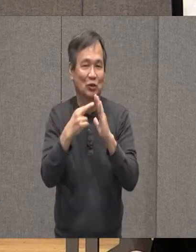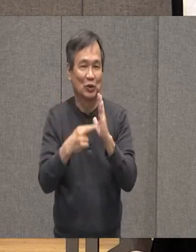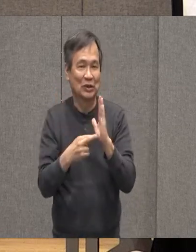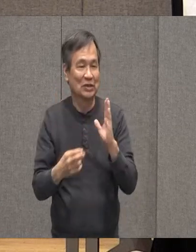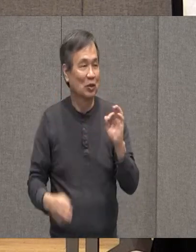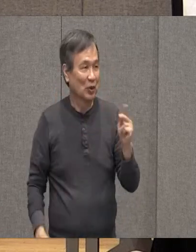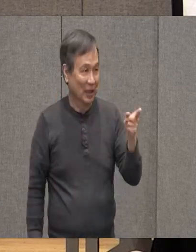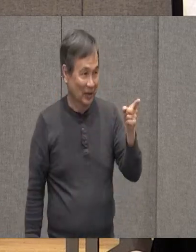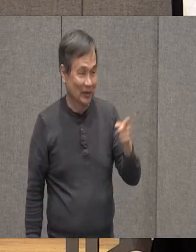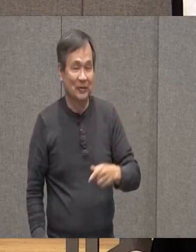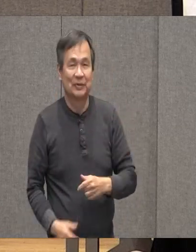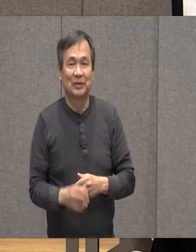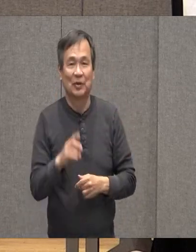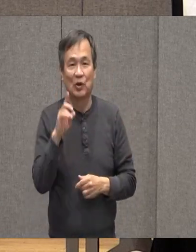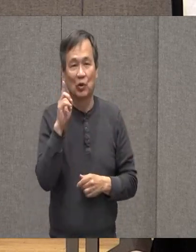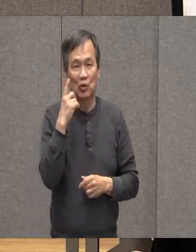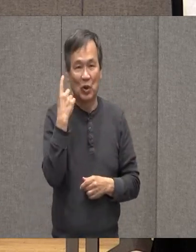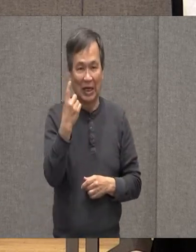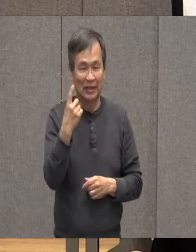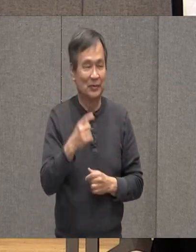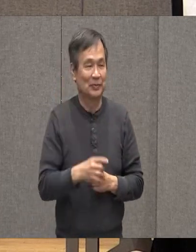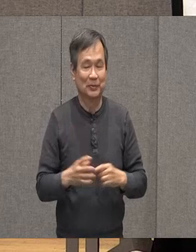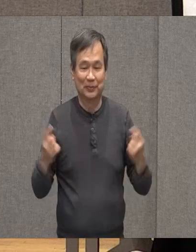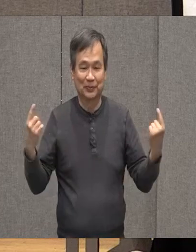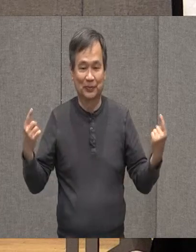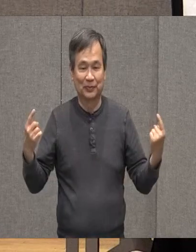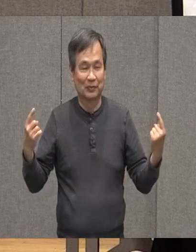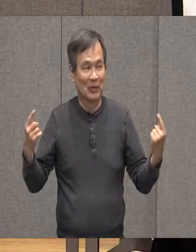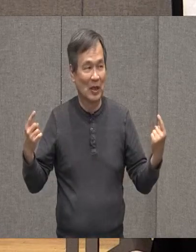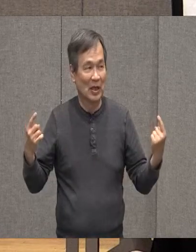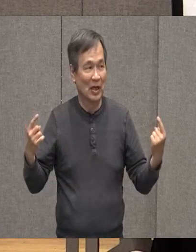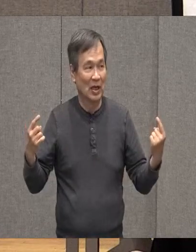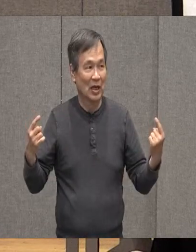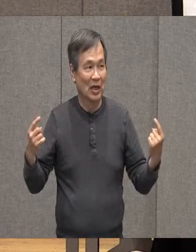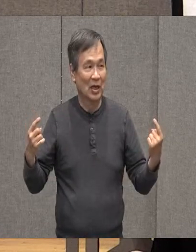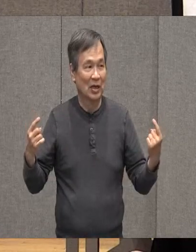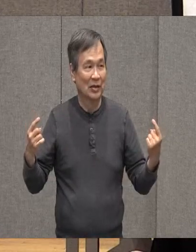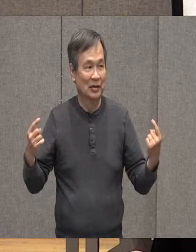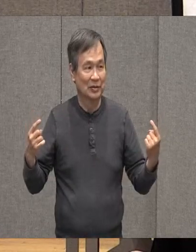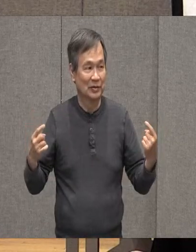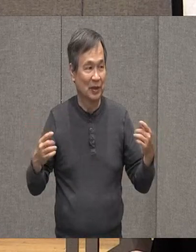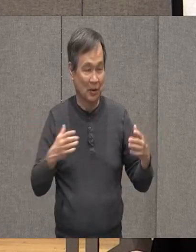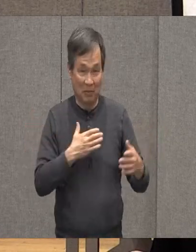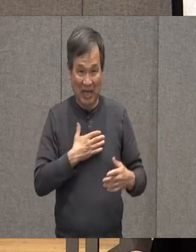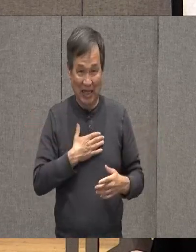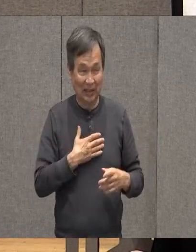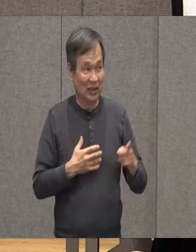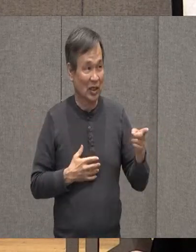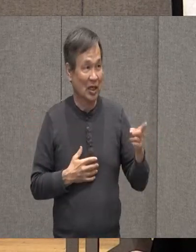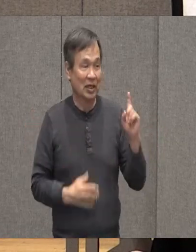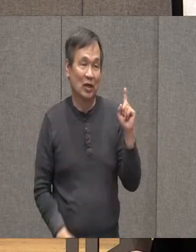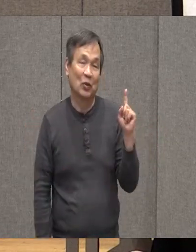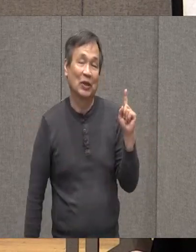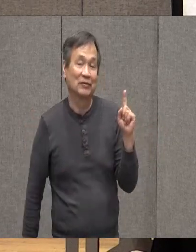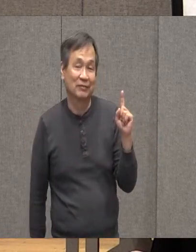Alright I've got my die, you've got your die. [Miss karnas] I've got my die. We're gonna kind of stay around, I'm gonna roll my first one, I got a one.